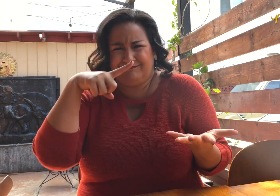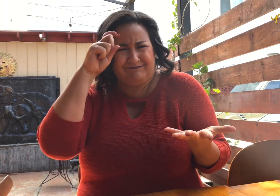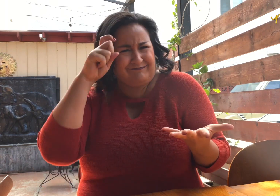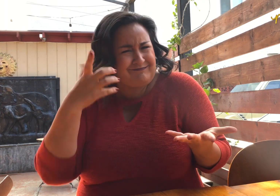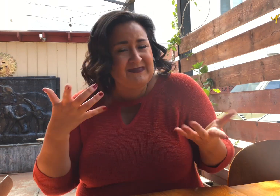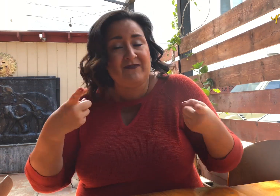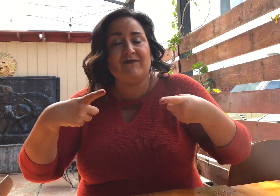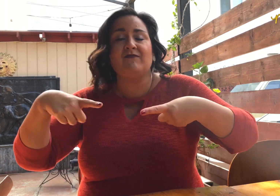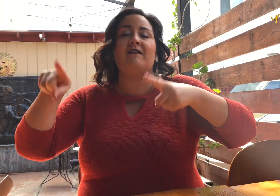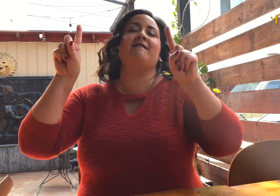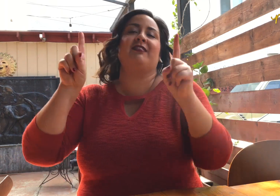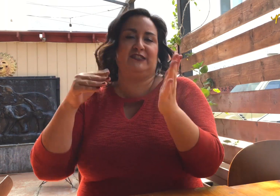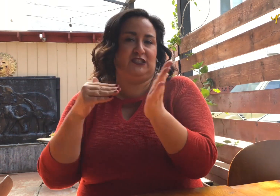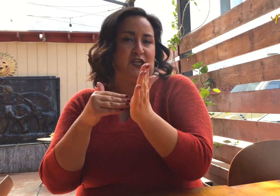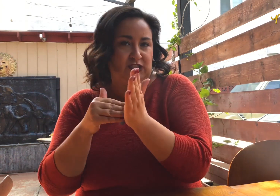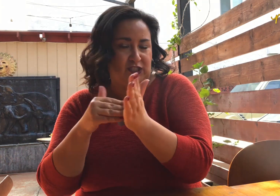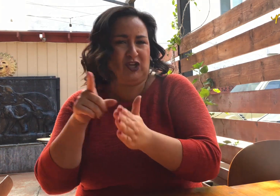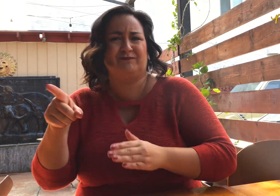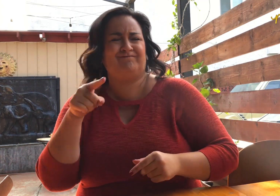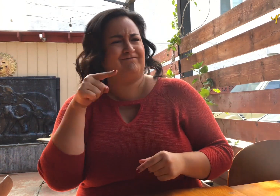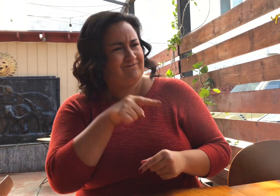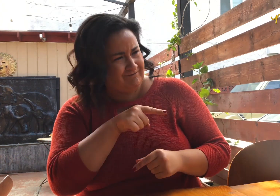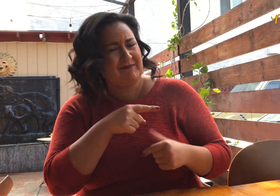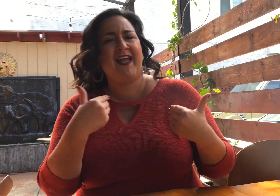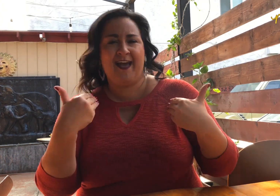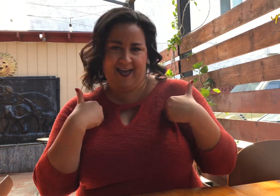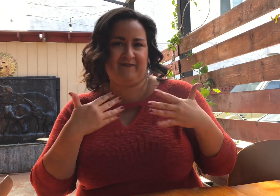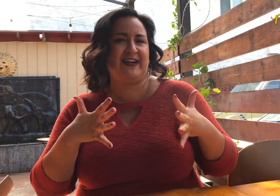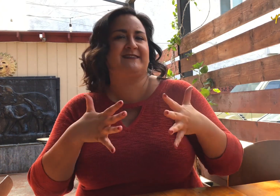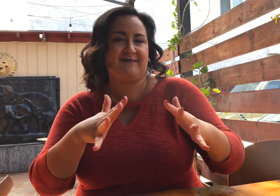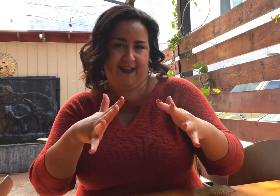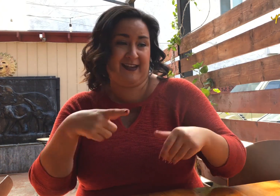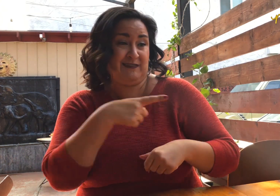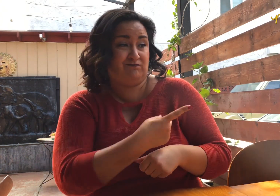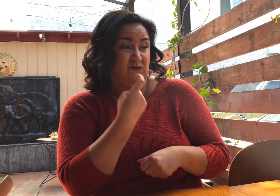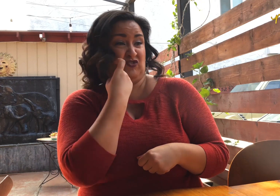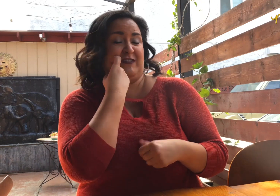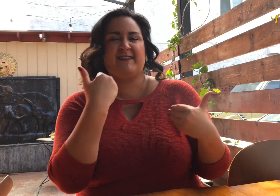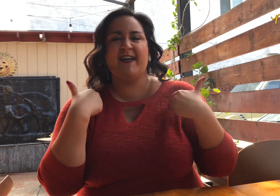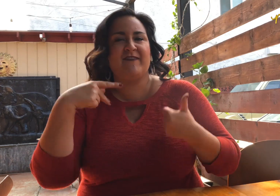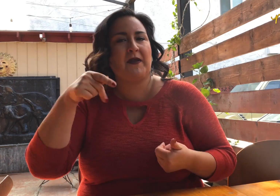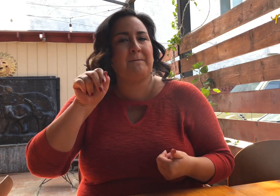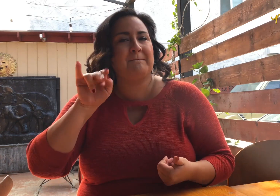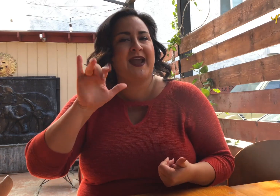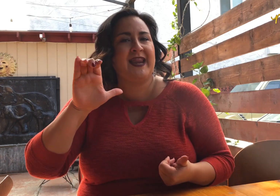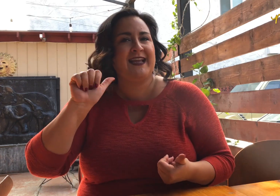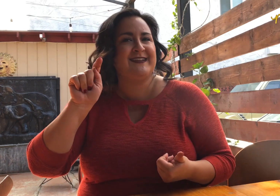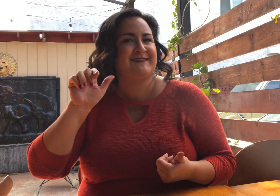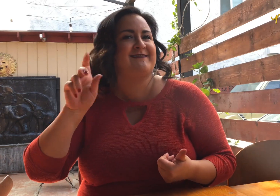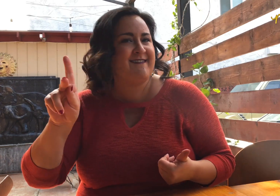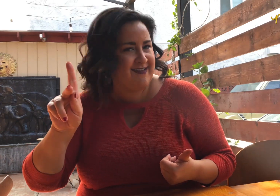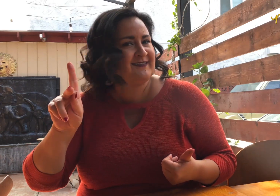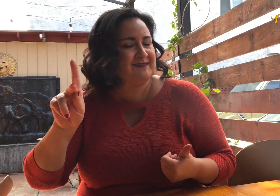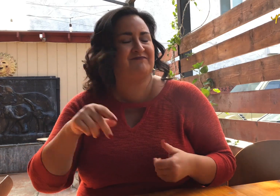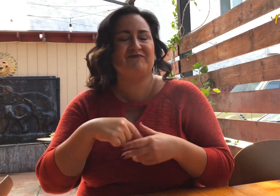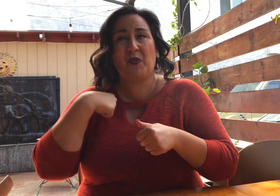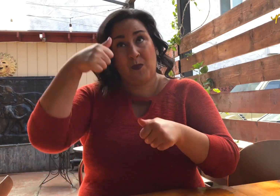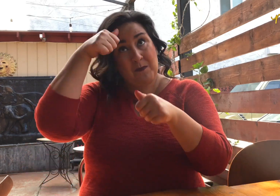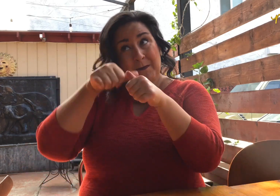Finally, a doctor in the ER during my last visit said, "You have anxiety and are experiencing panic attacks."